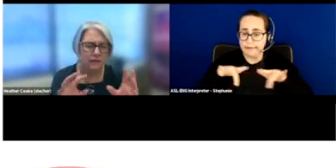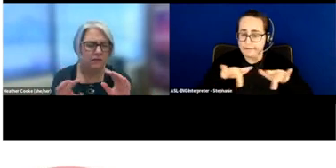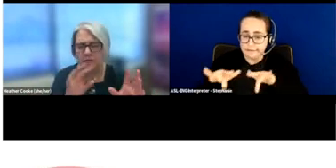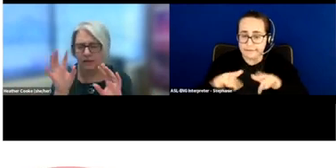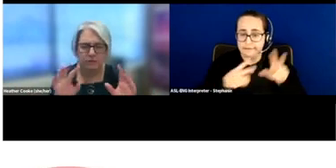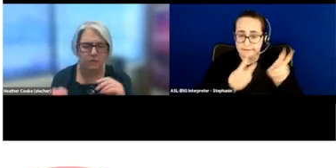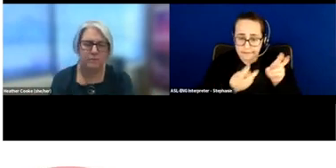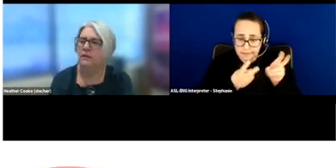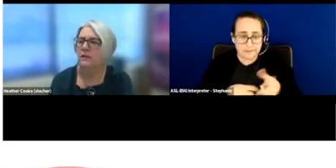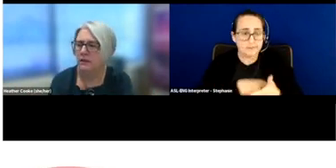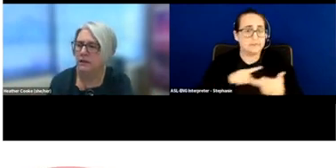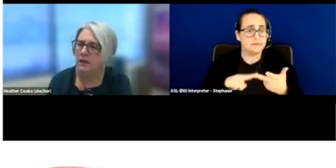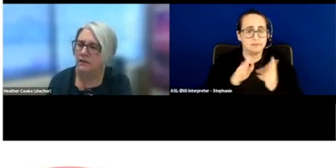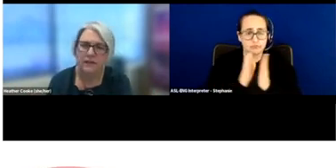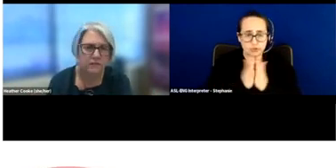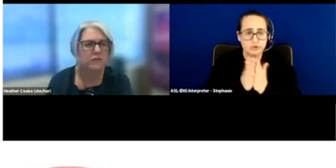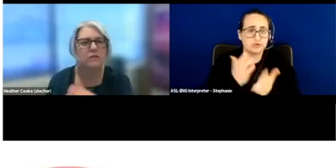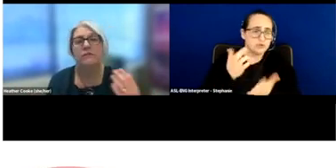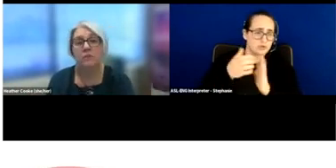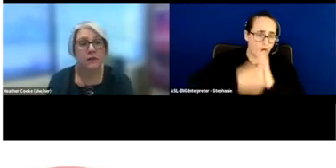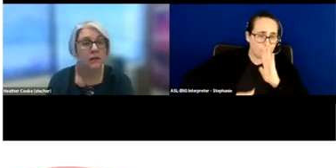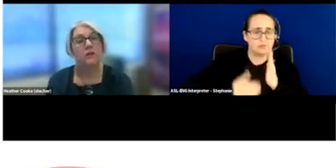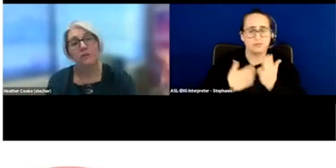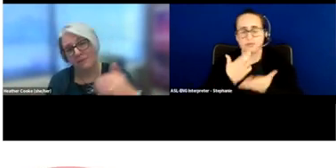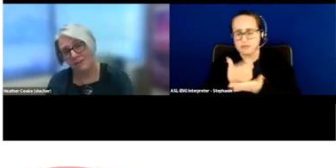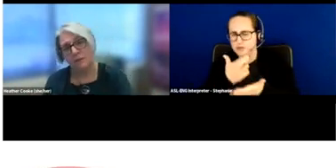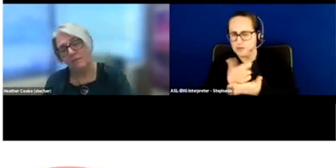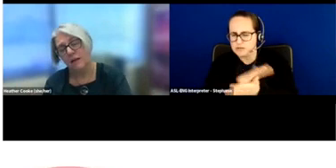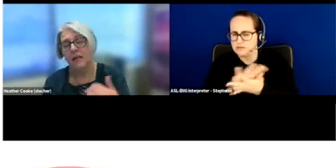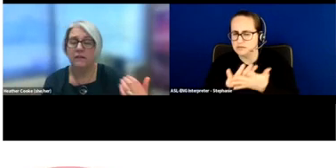through a particular section. So if someone jumps into the website